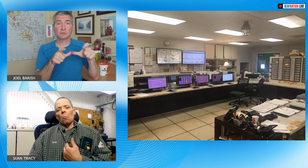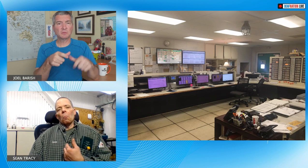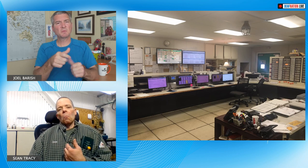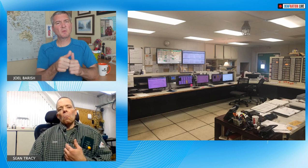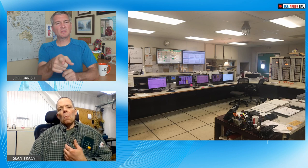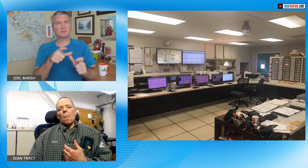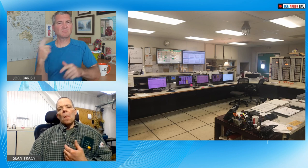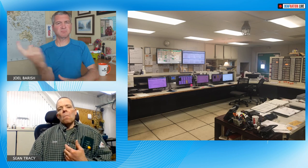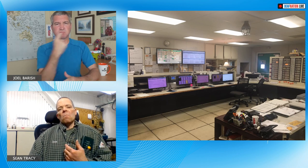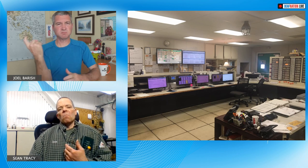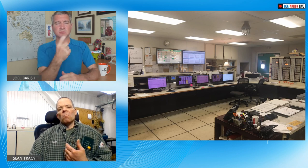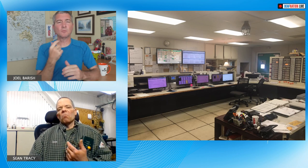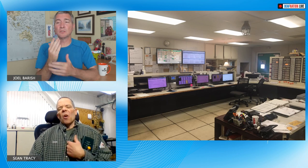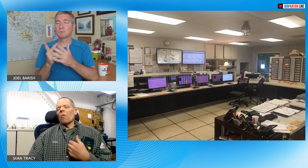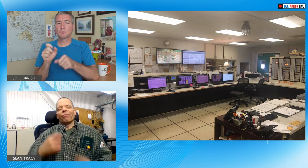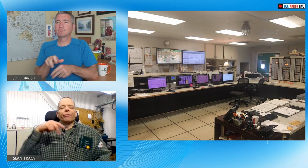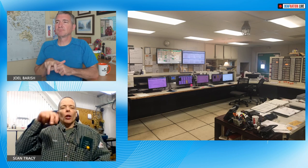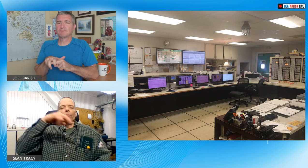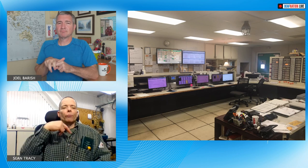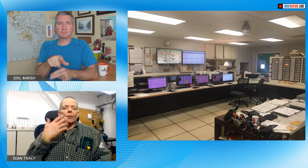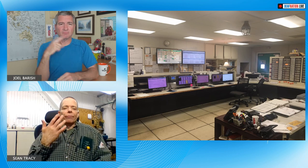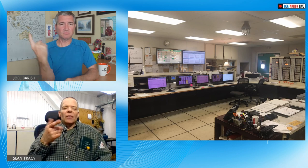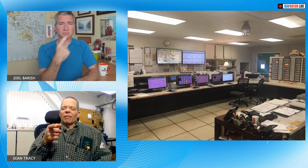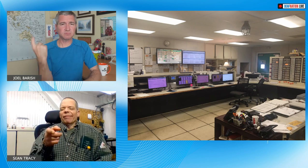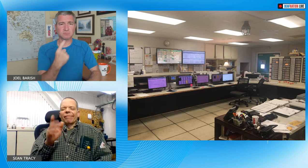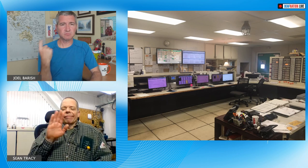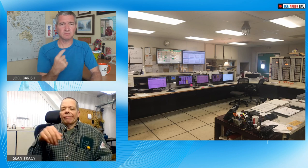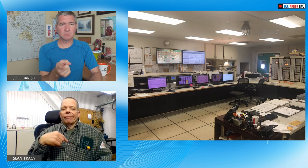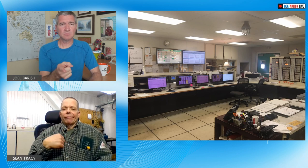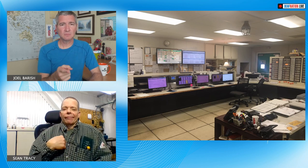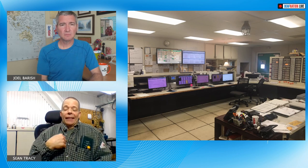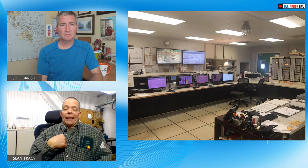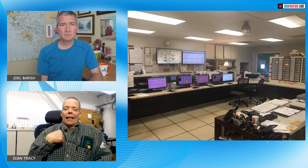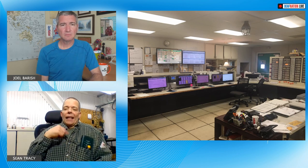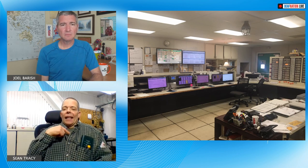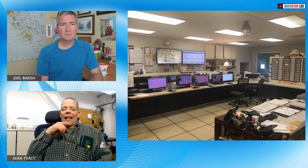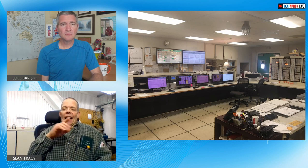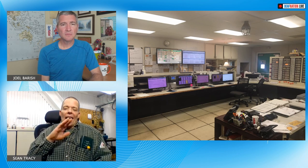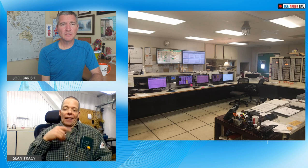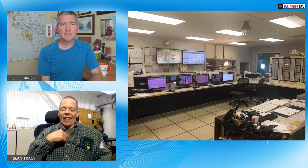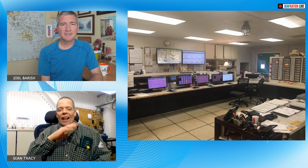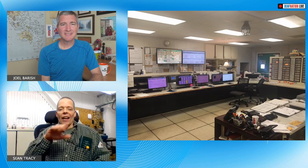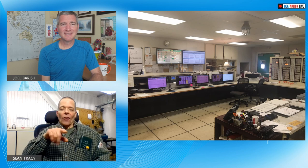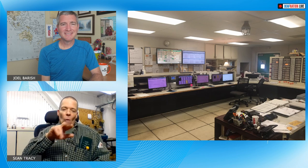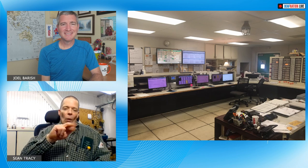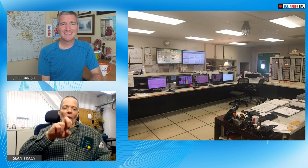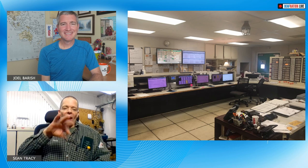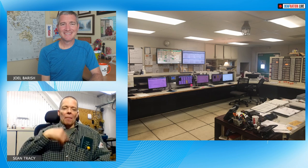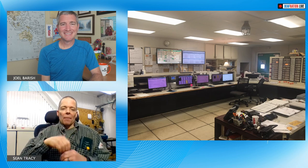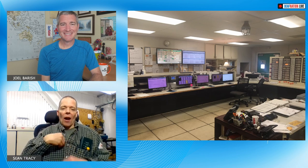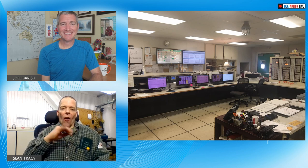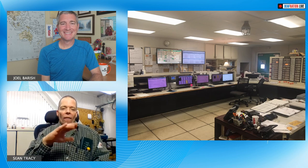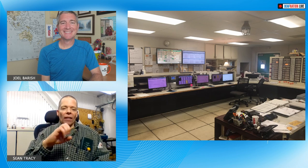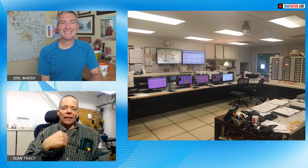I'm sure they're sitting down on the job while you're doing all the running around? It's so rare to find me sitting in my office.